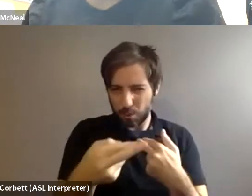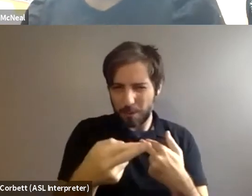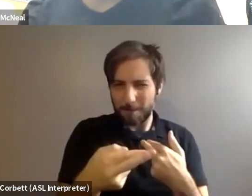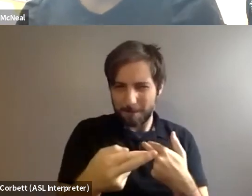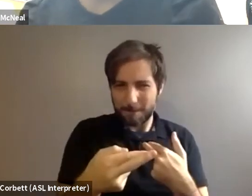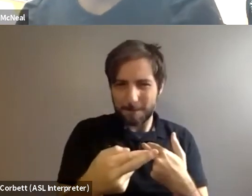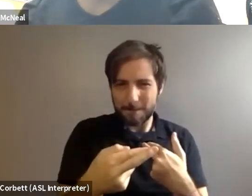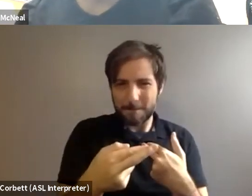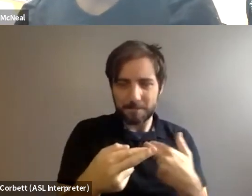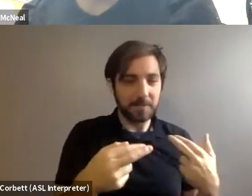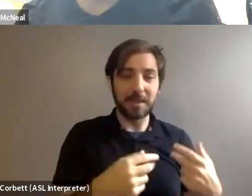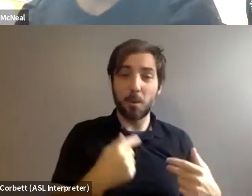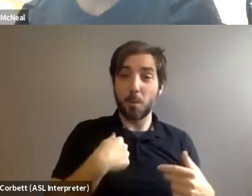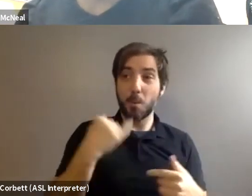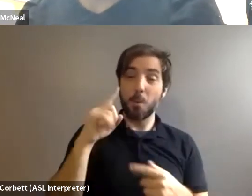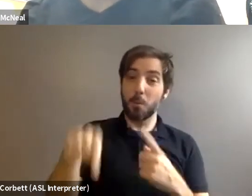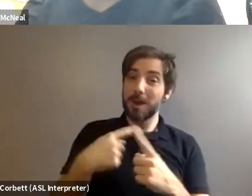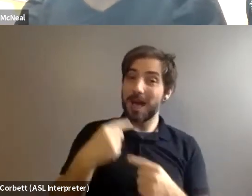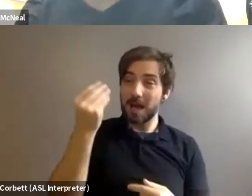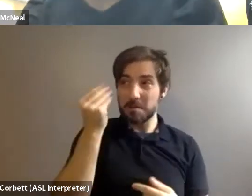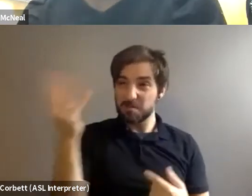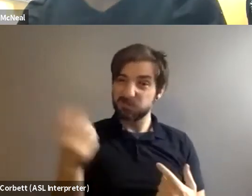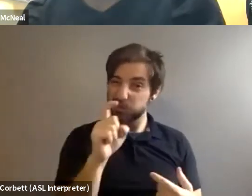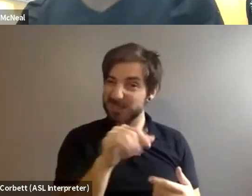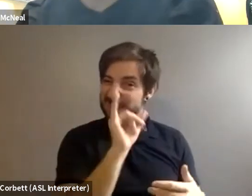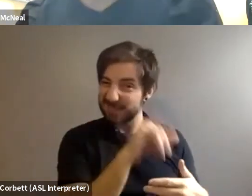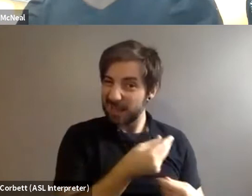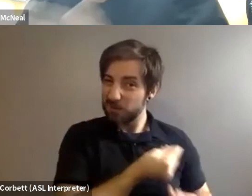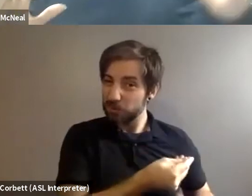get buy-in right away and it it just kind of was one of those ideas that i thought was